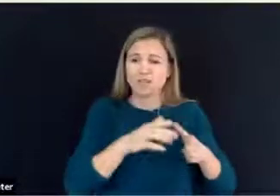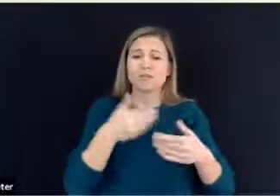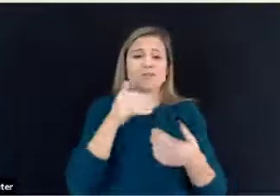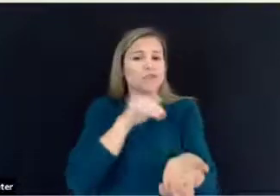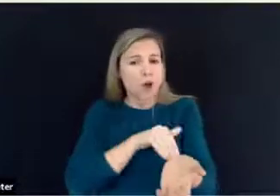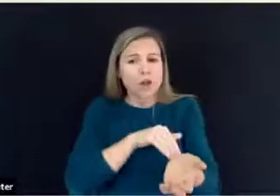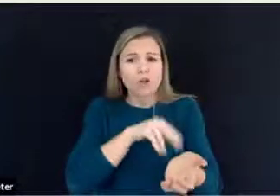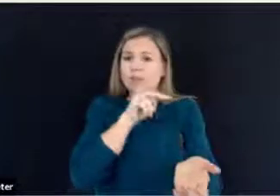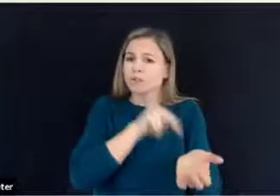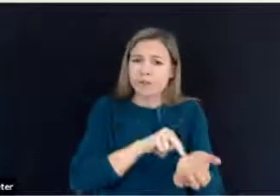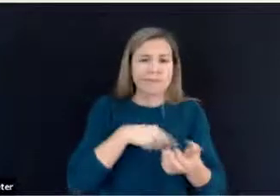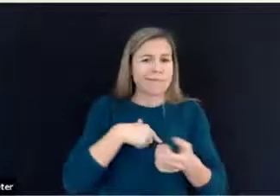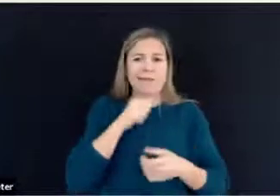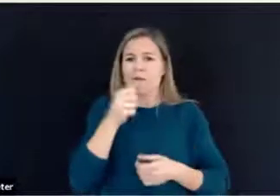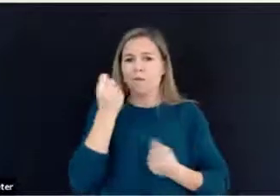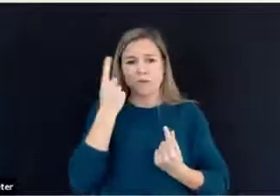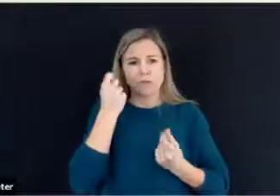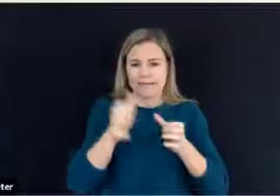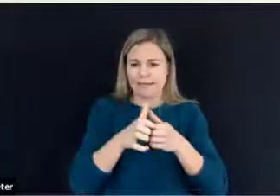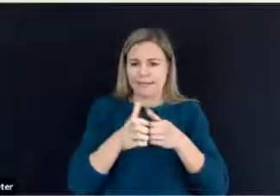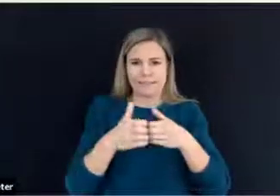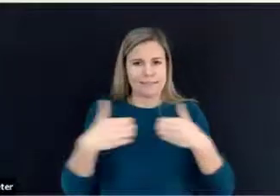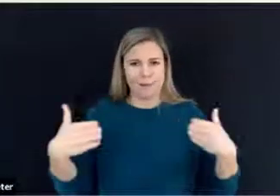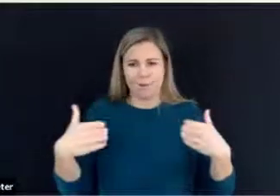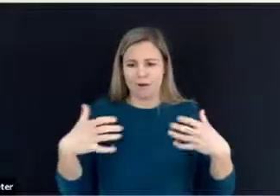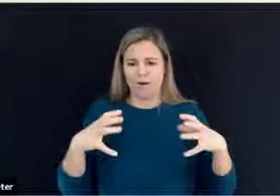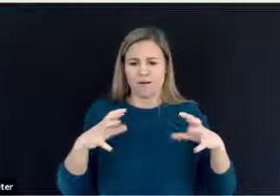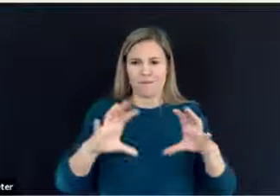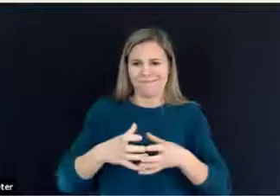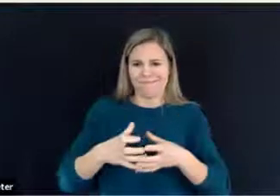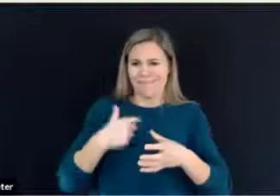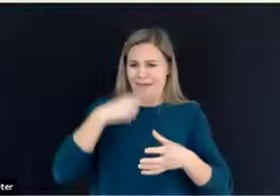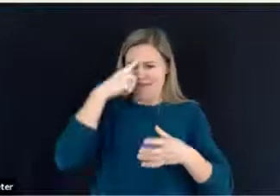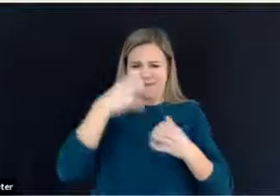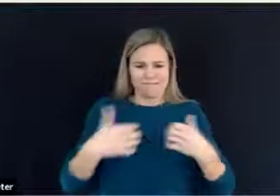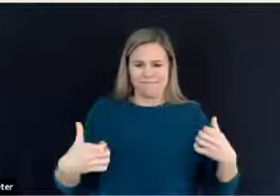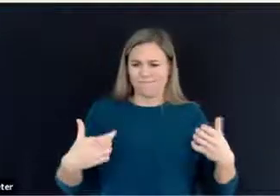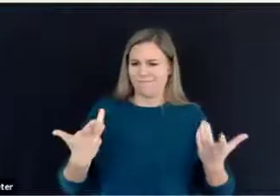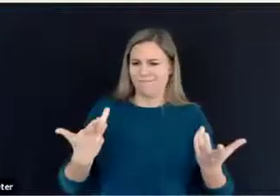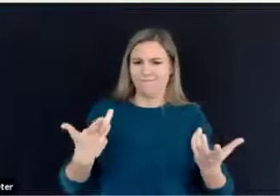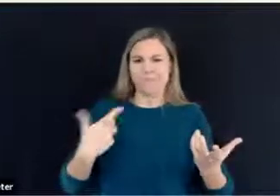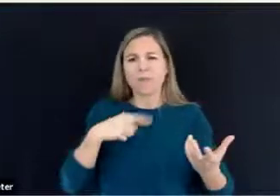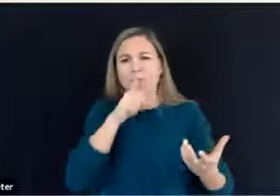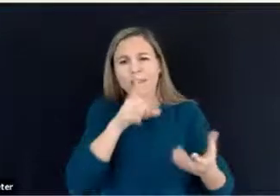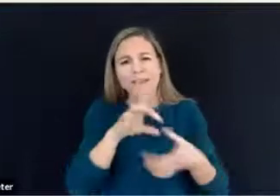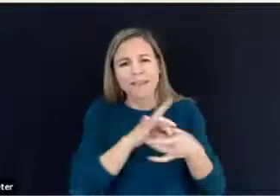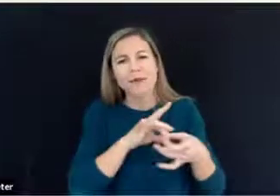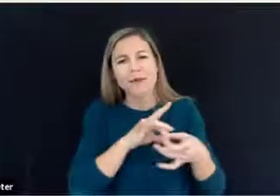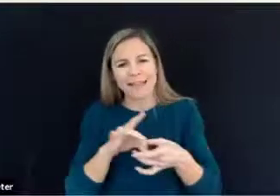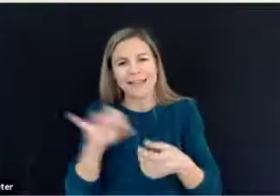and that they're not related even though they're both peroxisomal disorders. And so, that old terminology